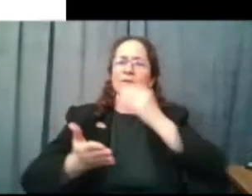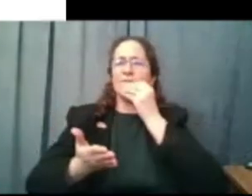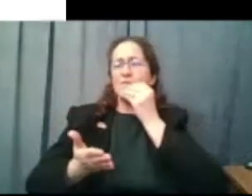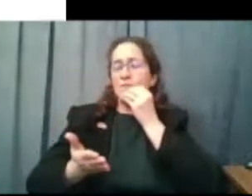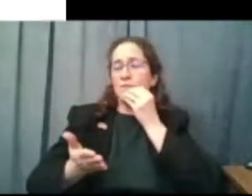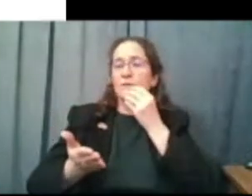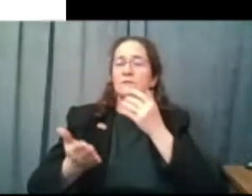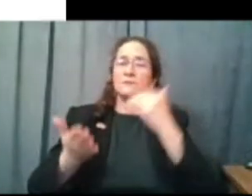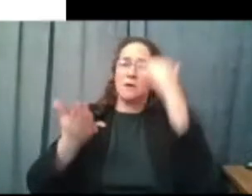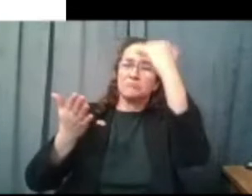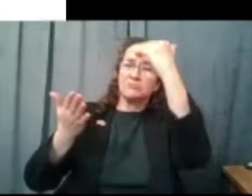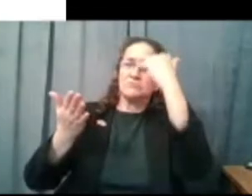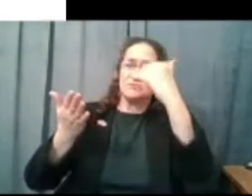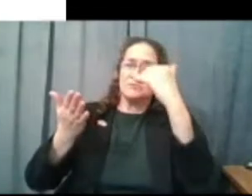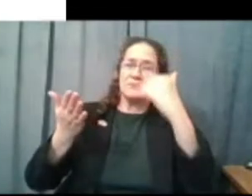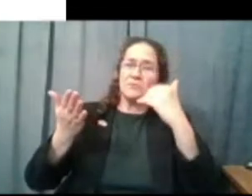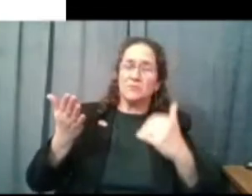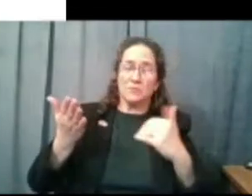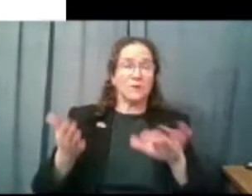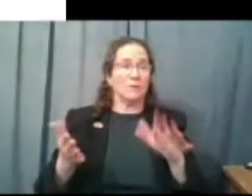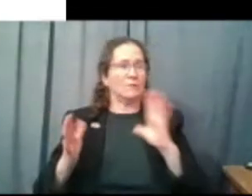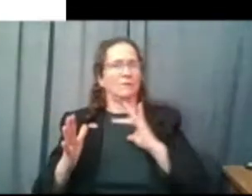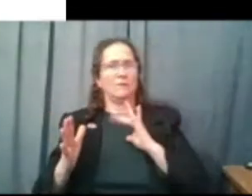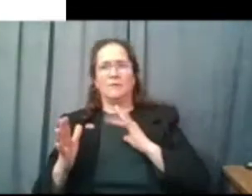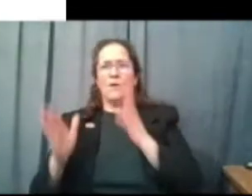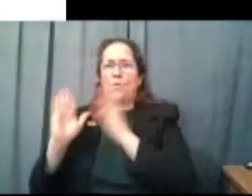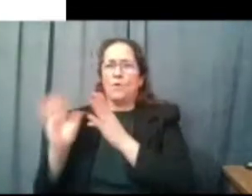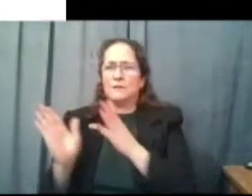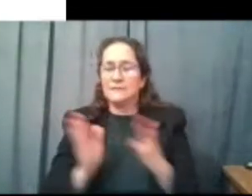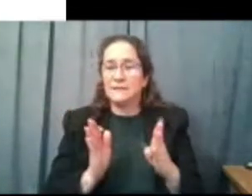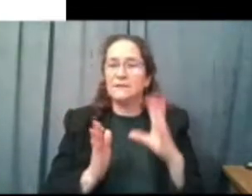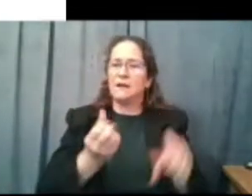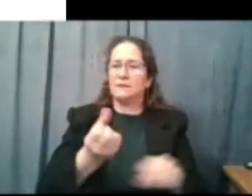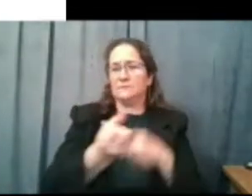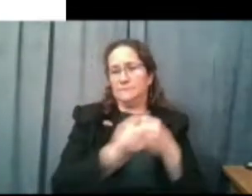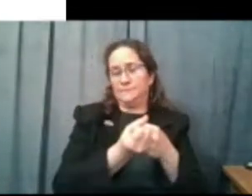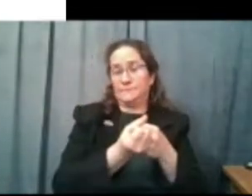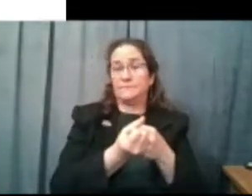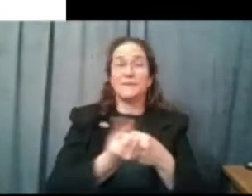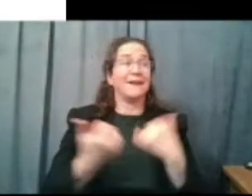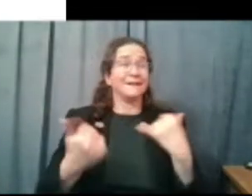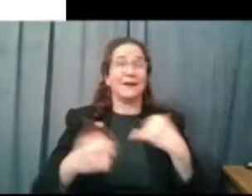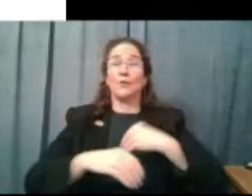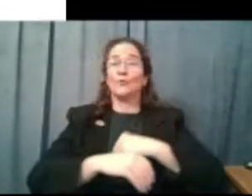and a great support an now that we're in remote learning, a lot of families are getting checklists